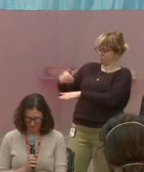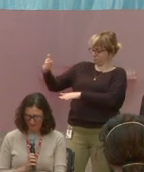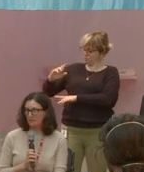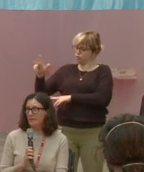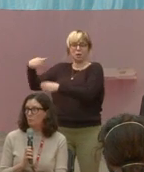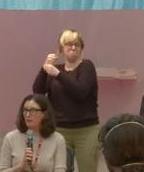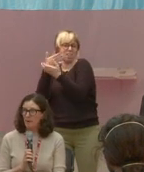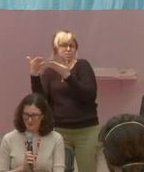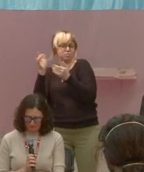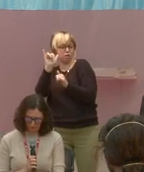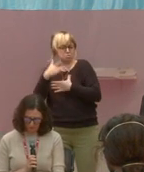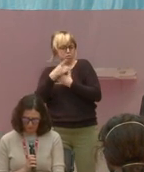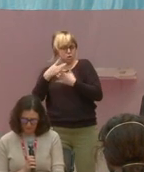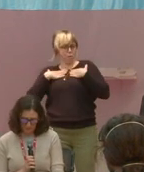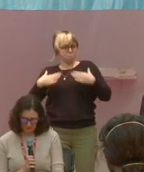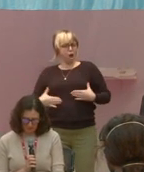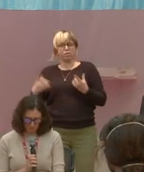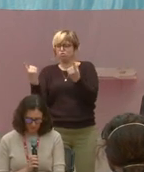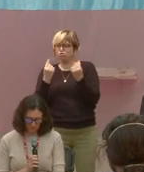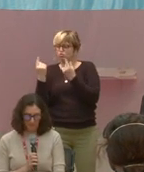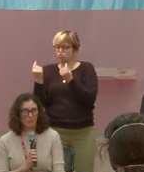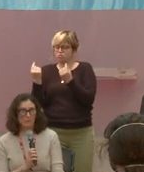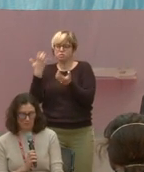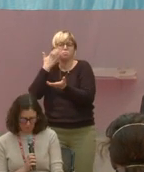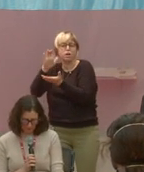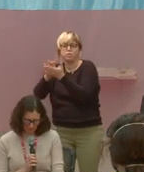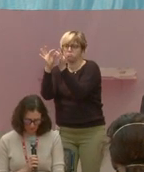interested in what bodies do. They believe language is tricky,